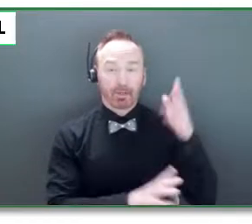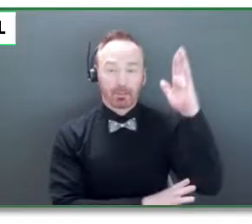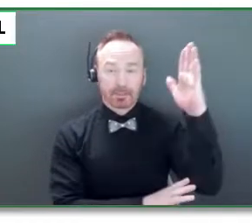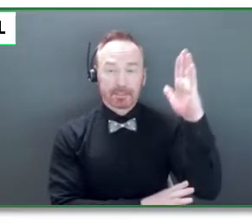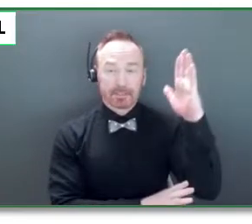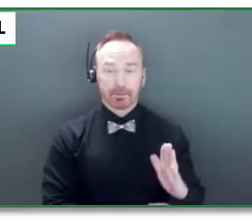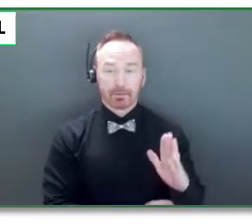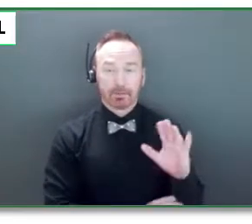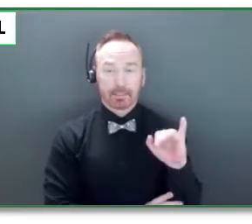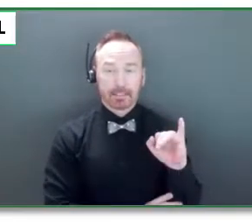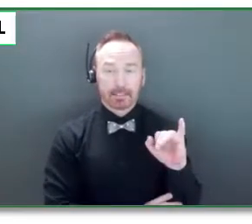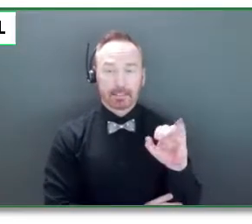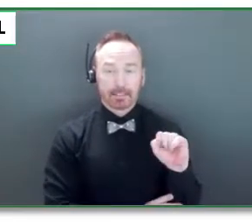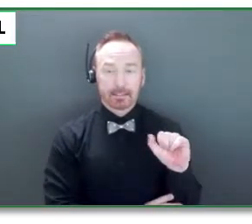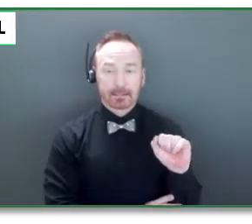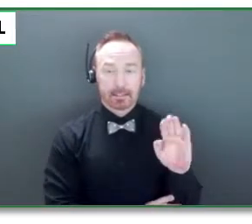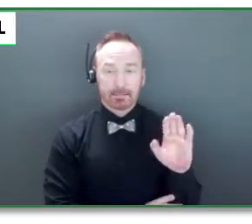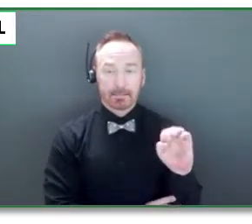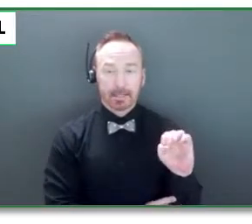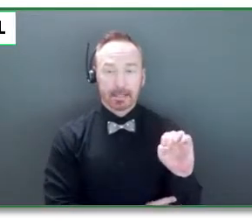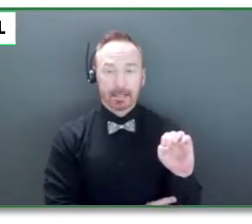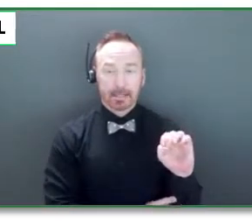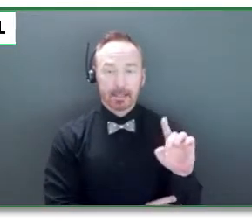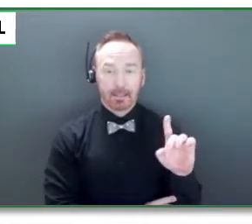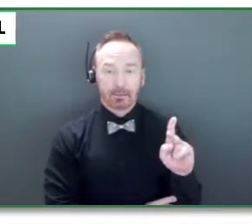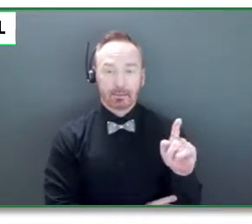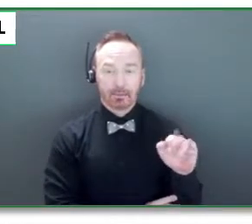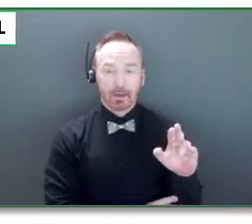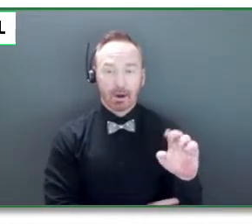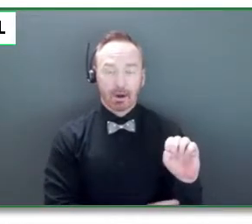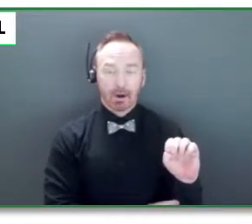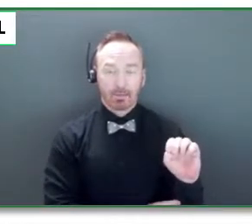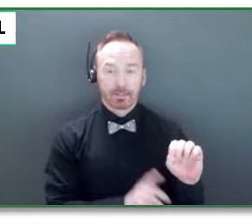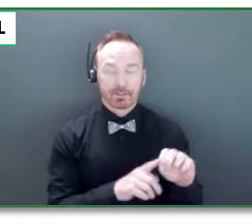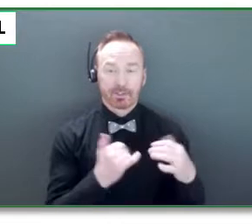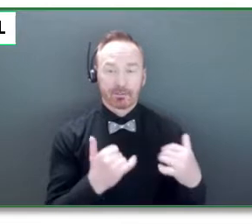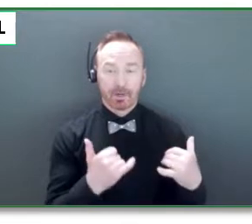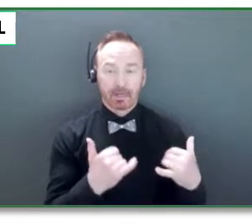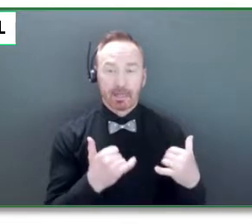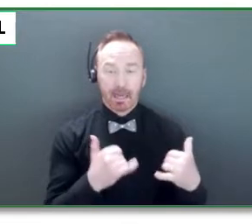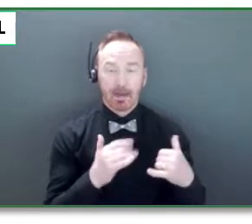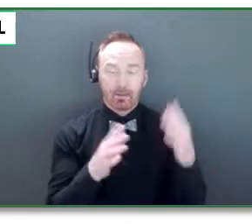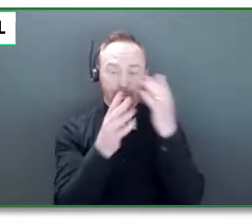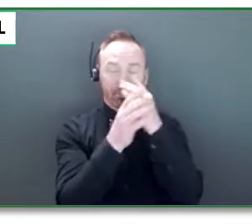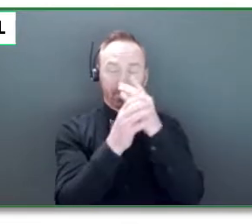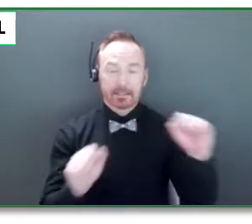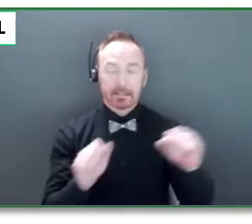President for the Board of Directors for Kéroul. Her personal experience of living with spinal cord injury since her car